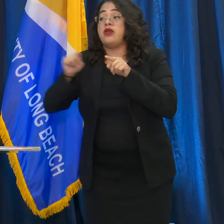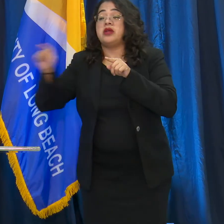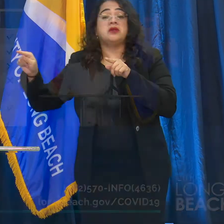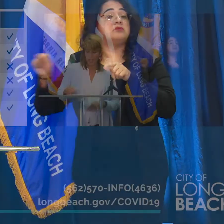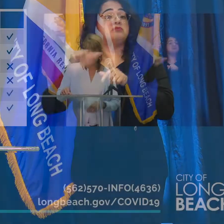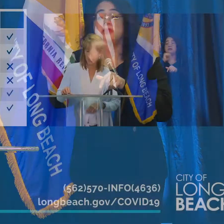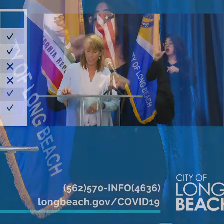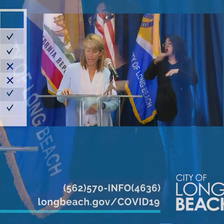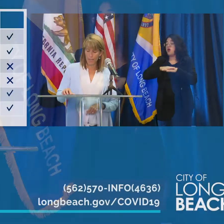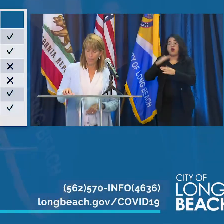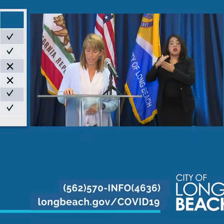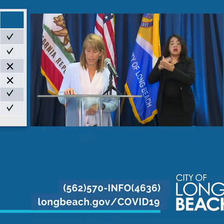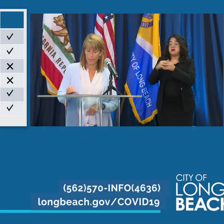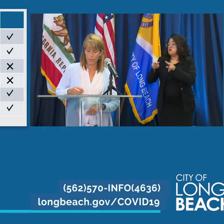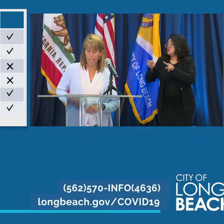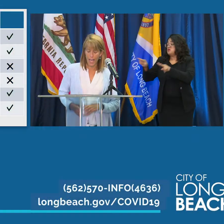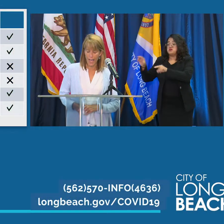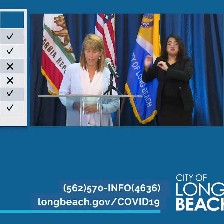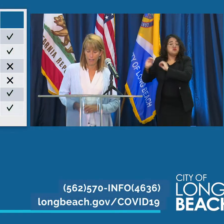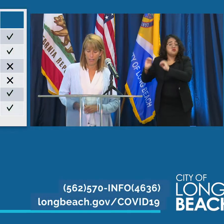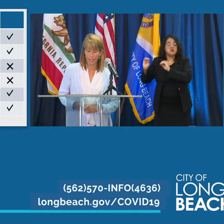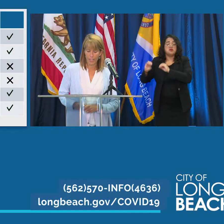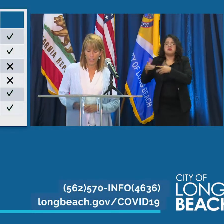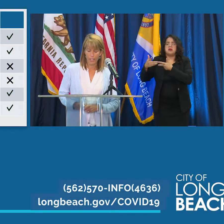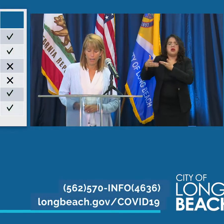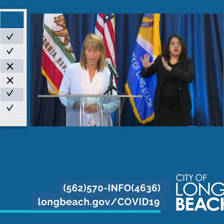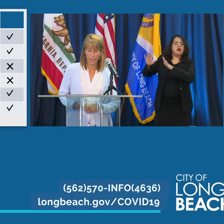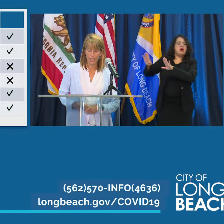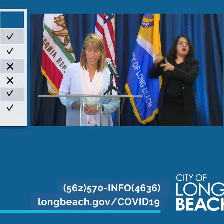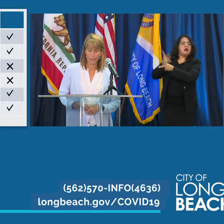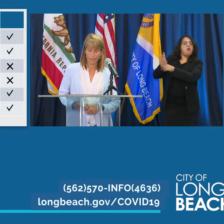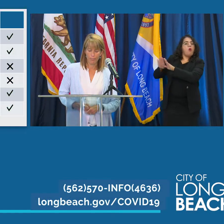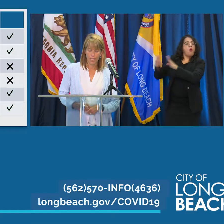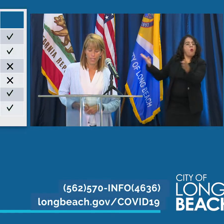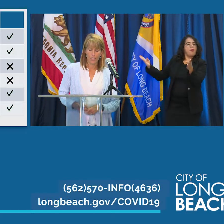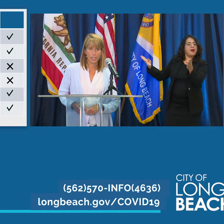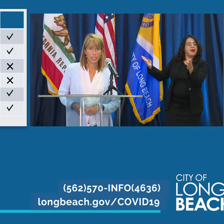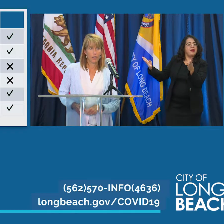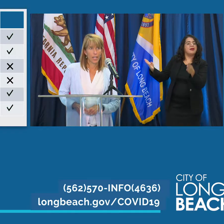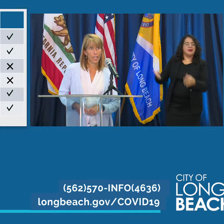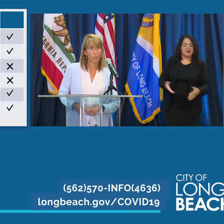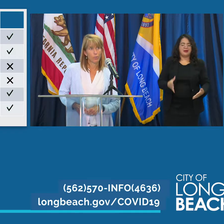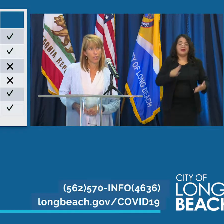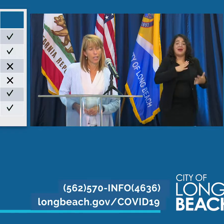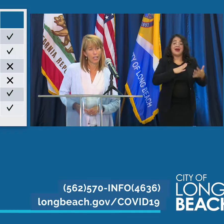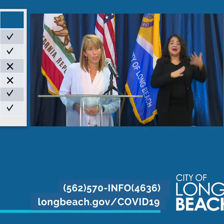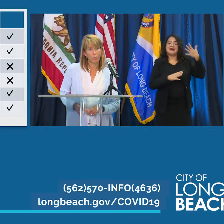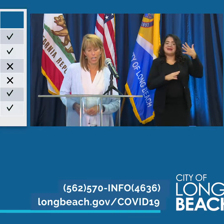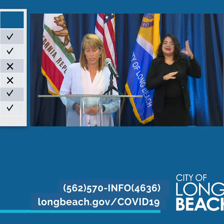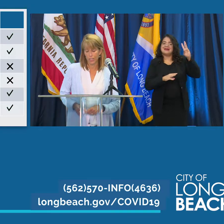So at this time we have, there are six different items on the monitoring